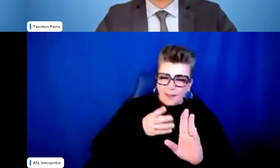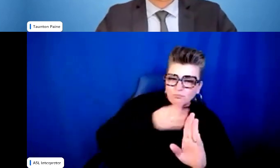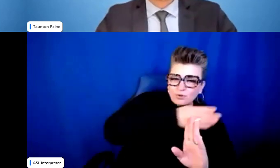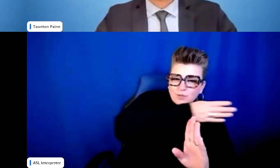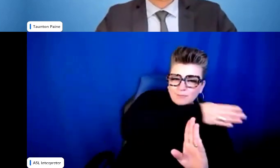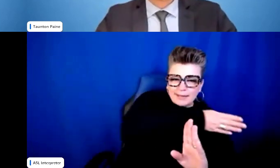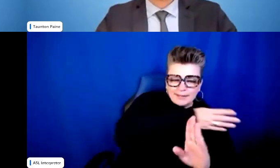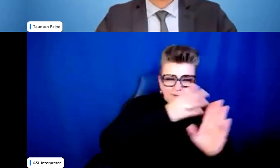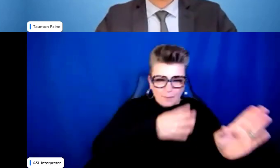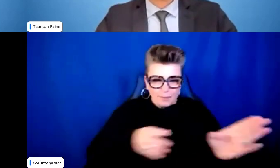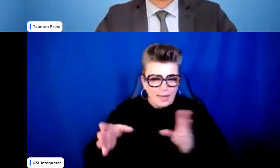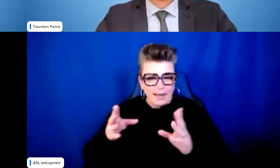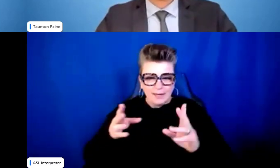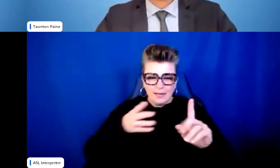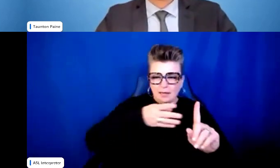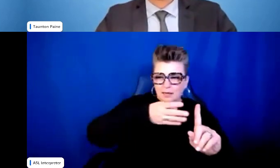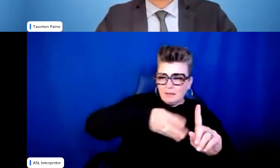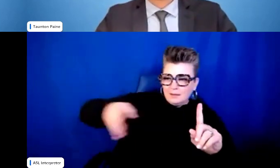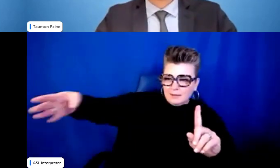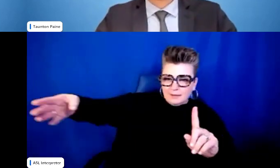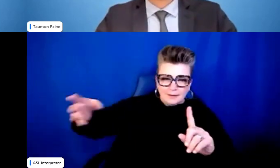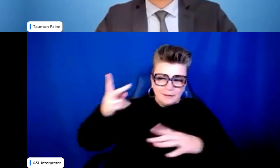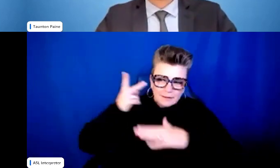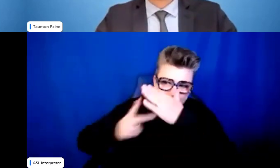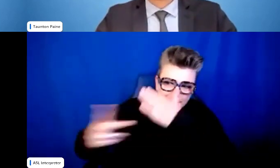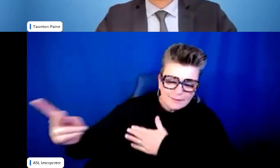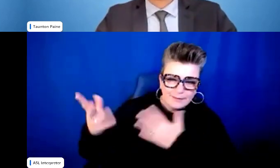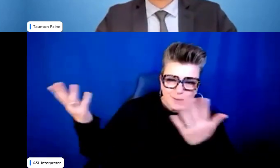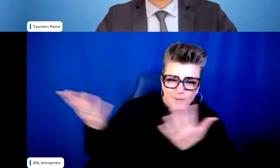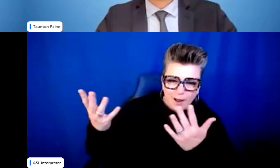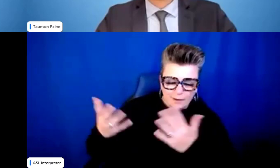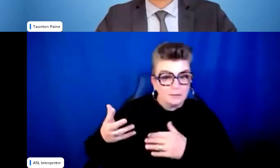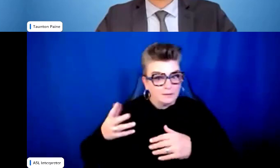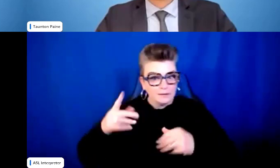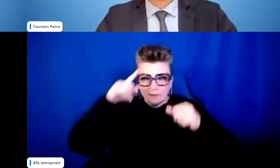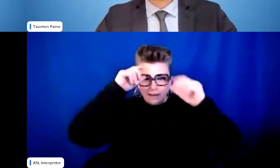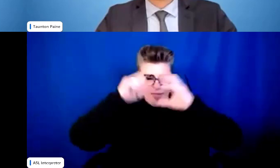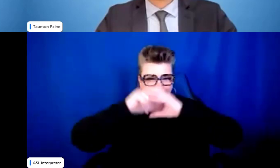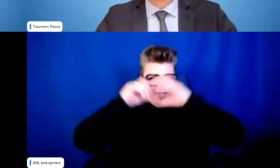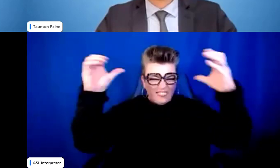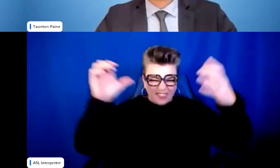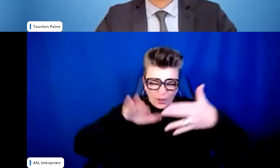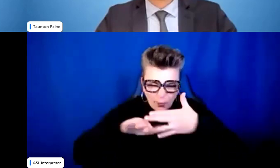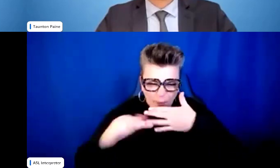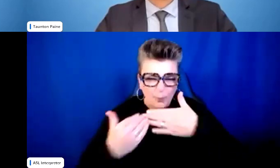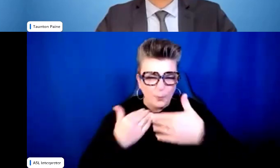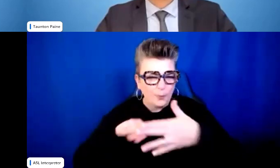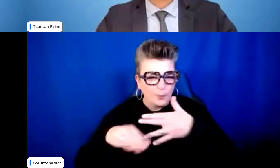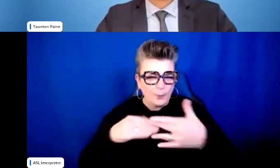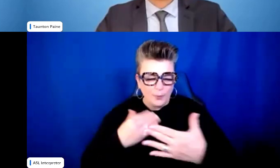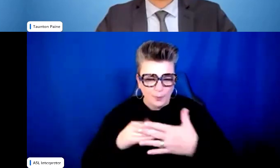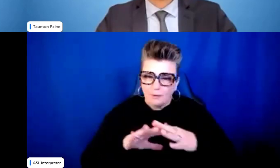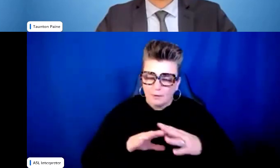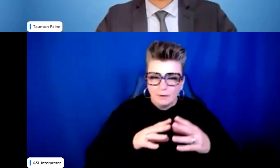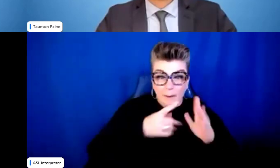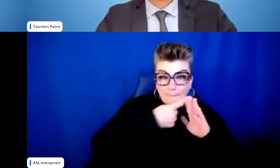through the right way to do this for your particular project, and are providing those details at the beginning, so there can be a shared understanding